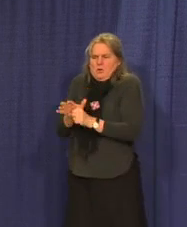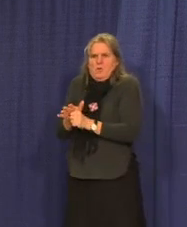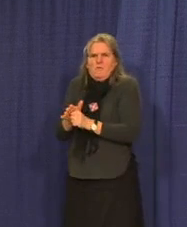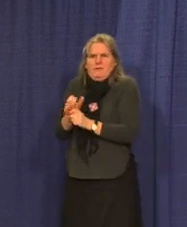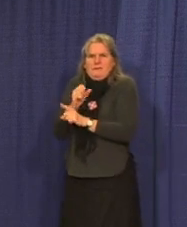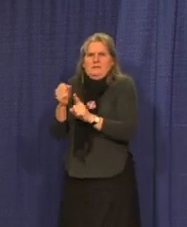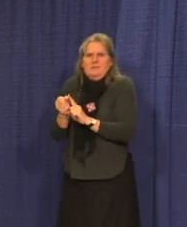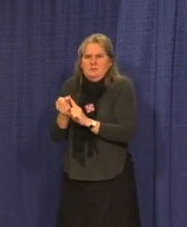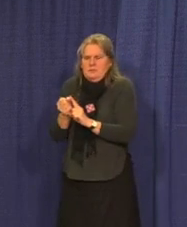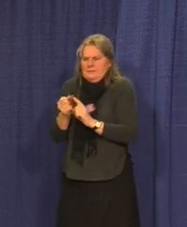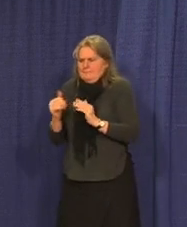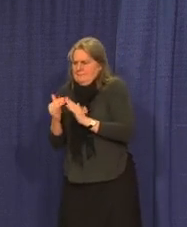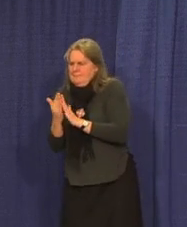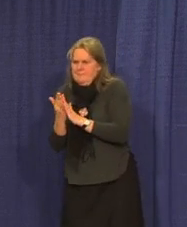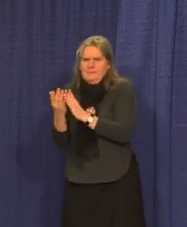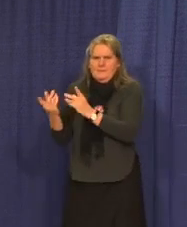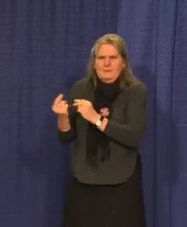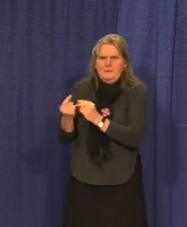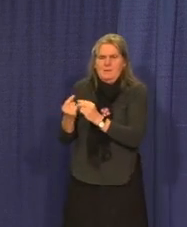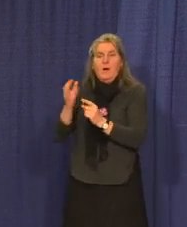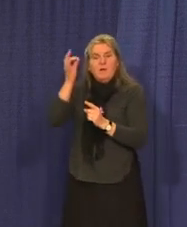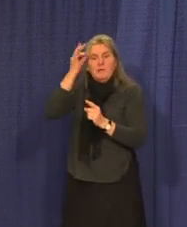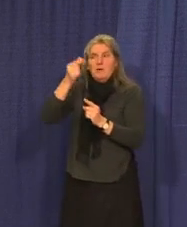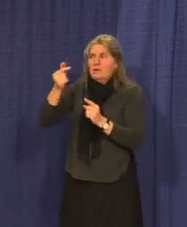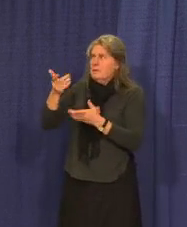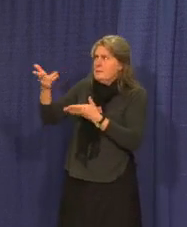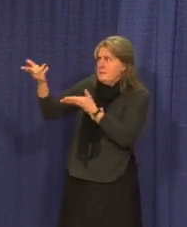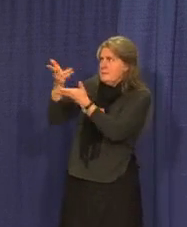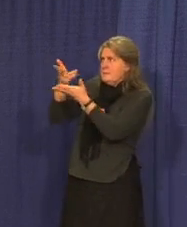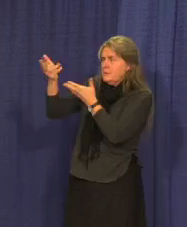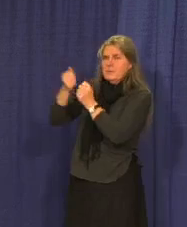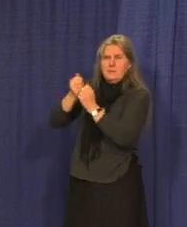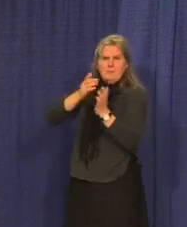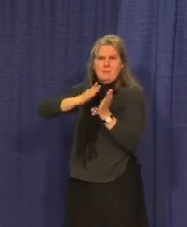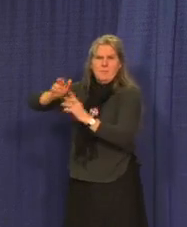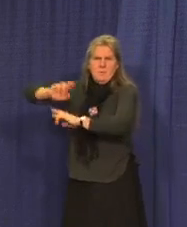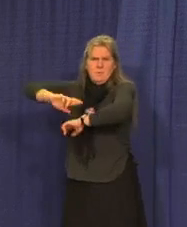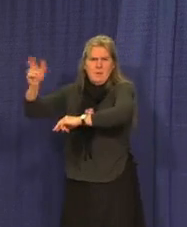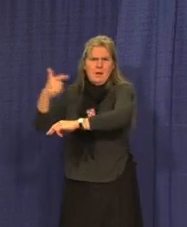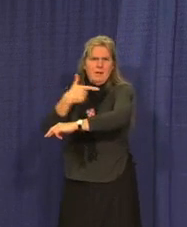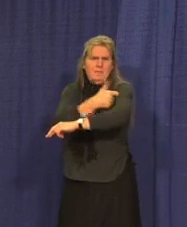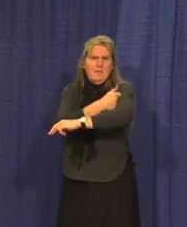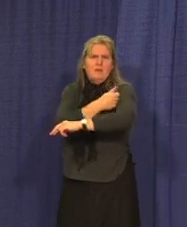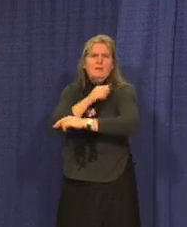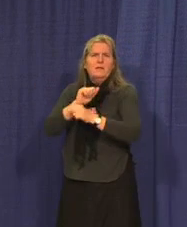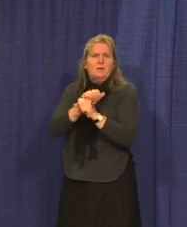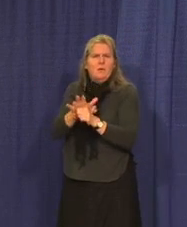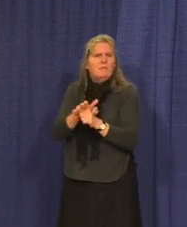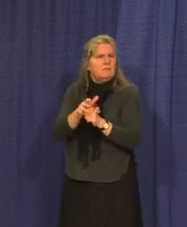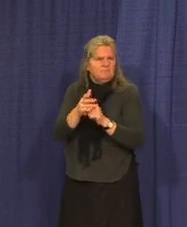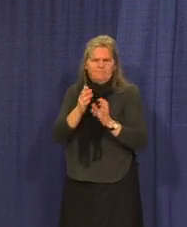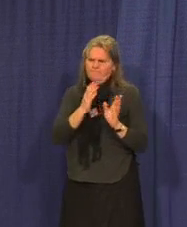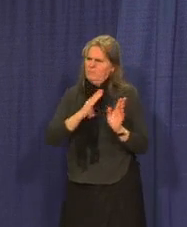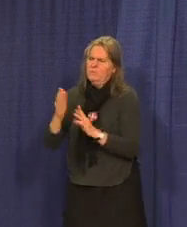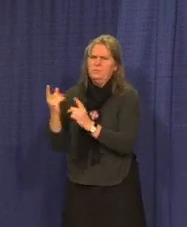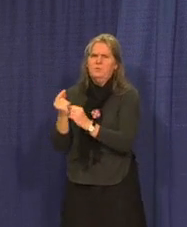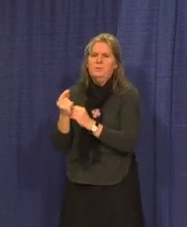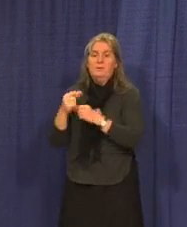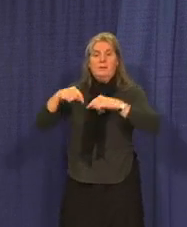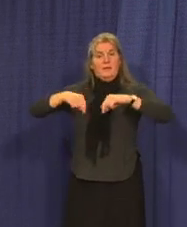national response to the pandemic. We are working closely with our federal counterparts to prepare for the vaccine as well.